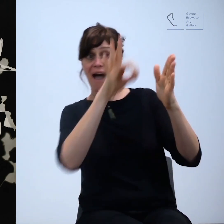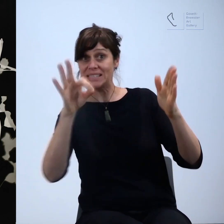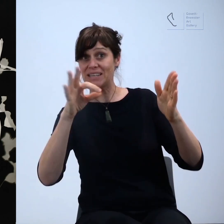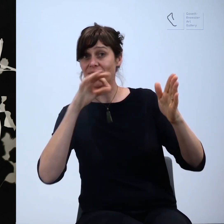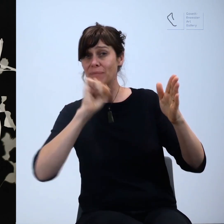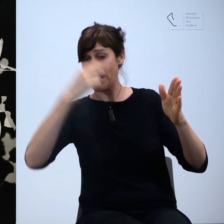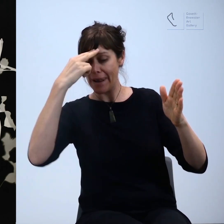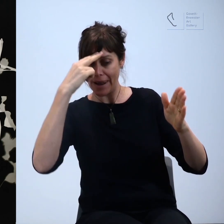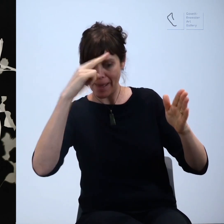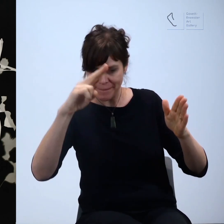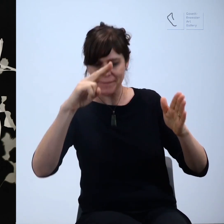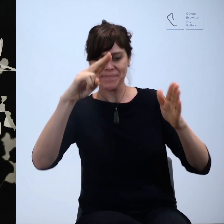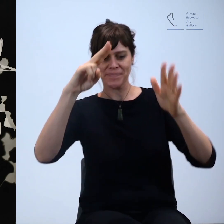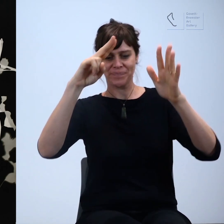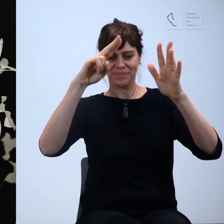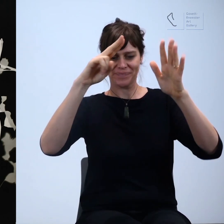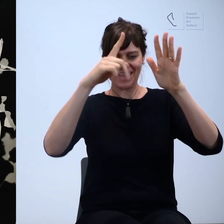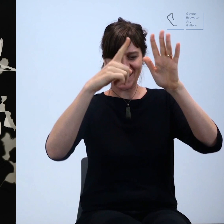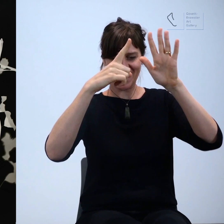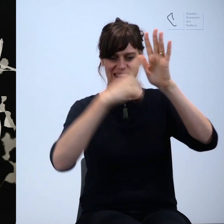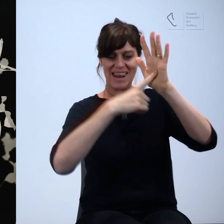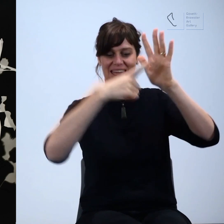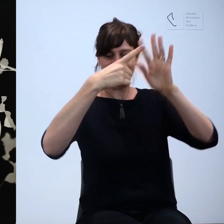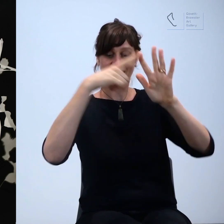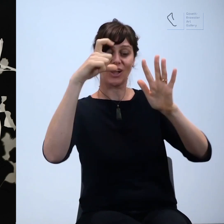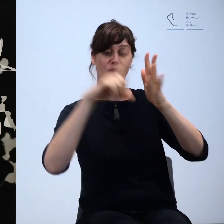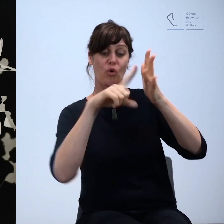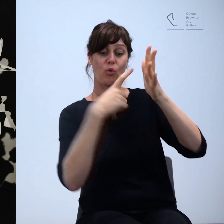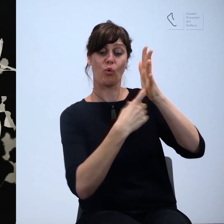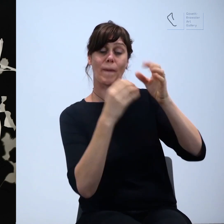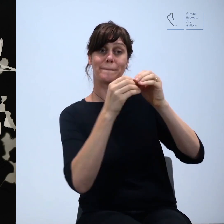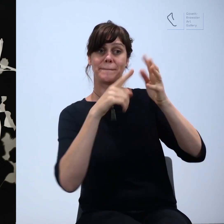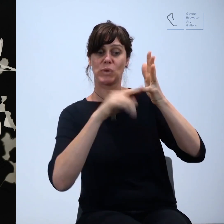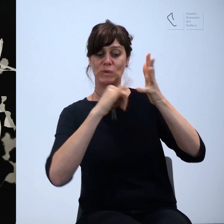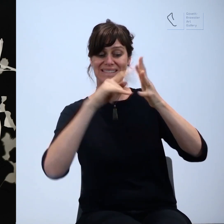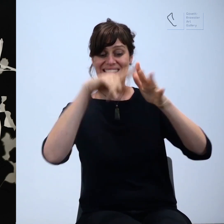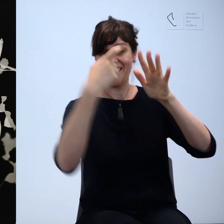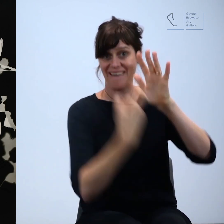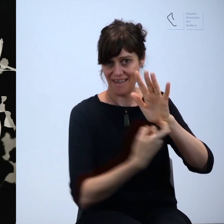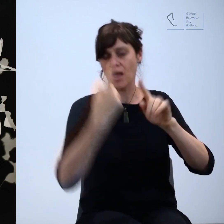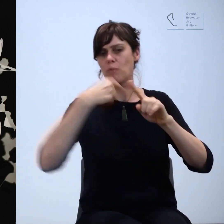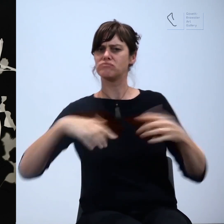the architect Le Corbusier,